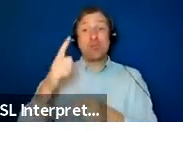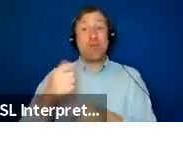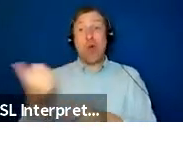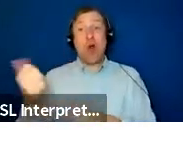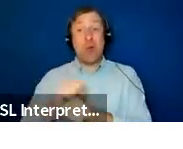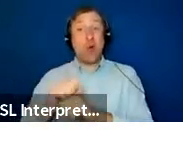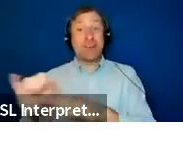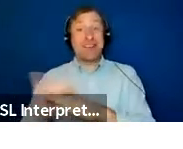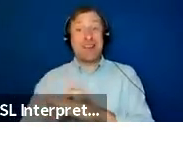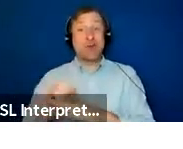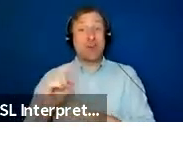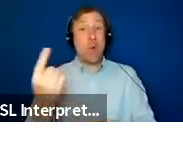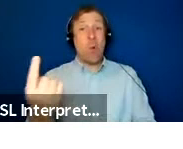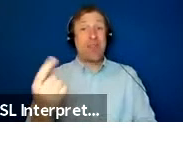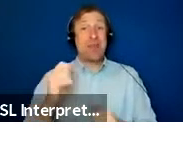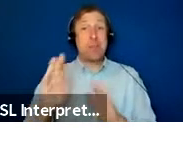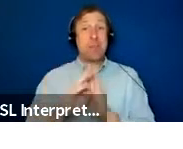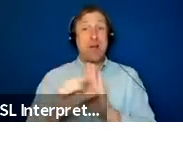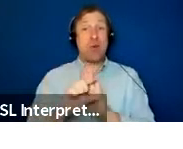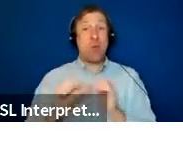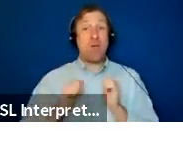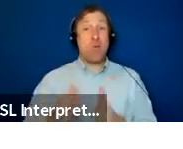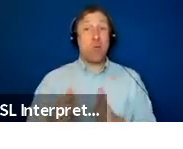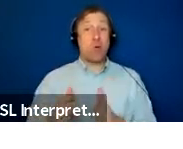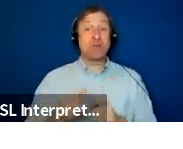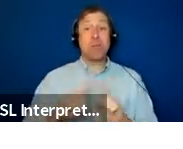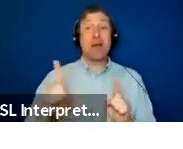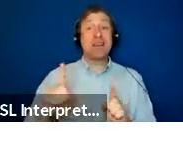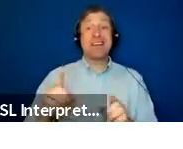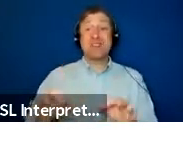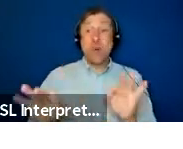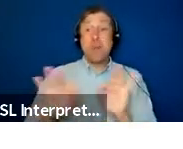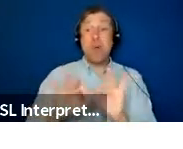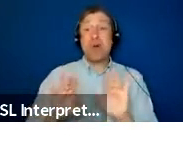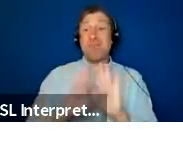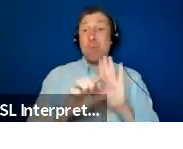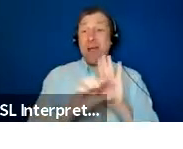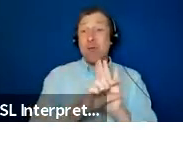other than background performers, but because these contributions are so important for background performers' ability to